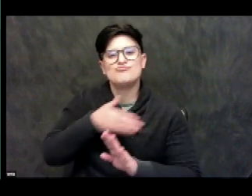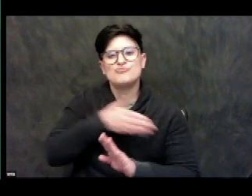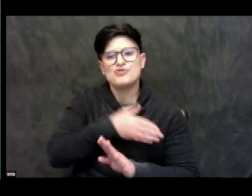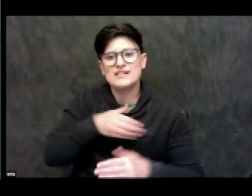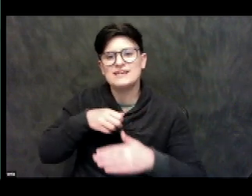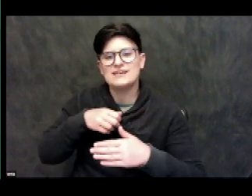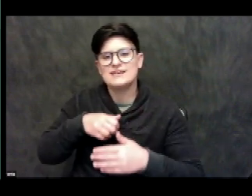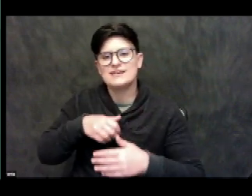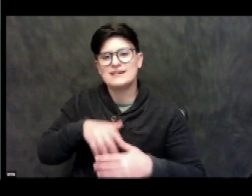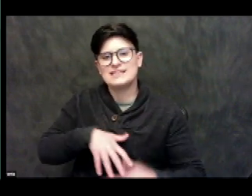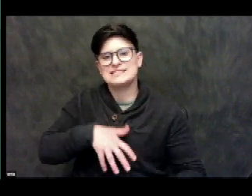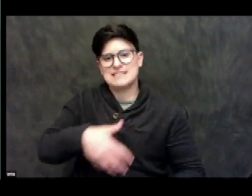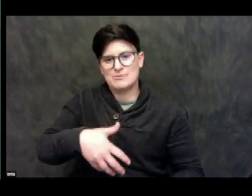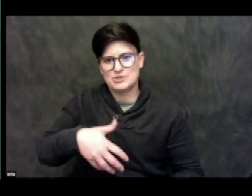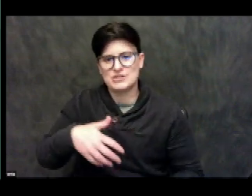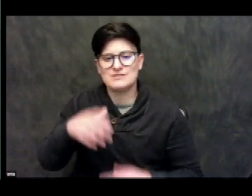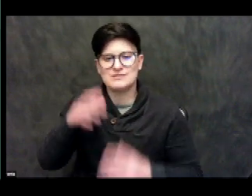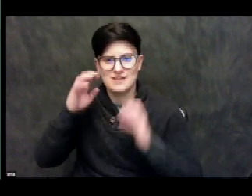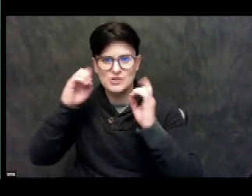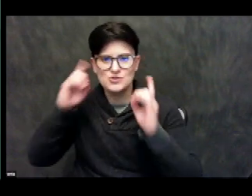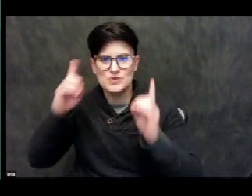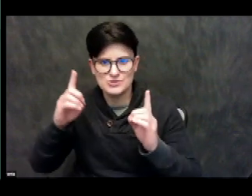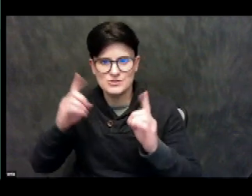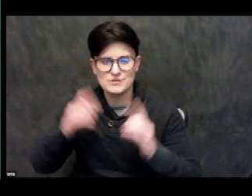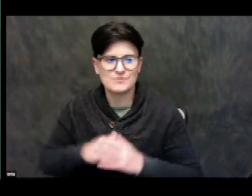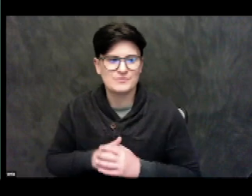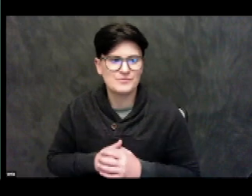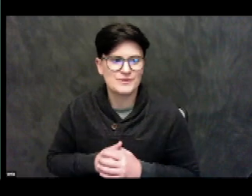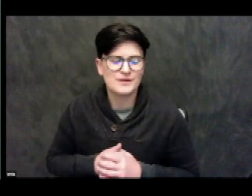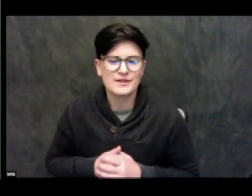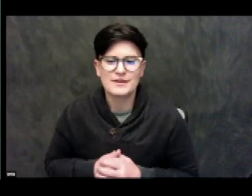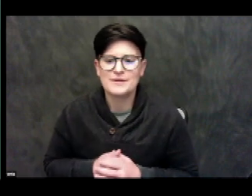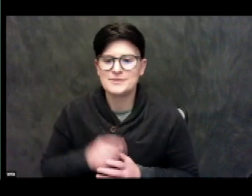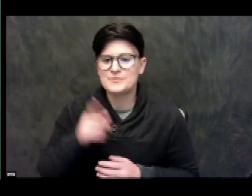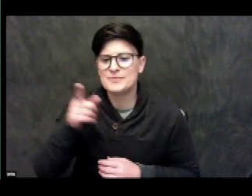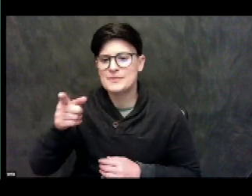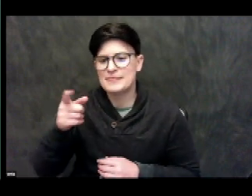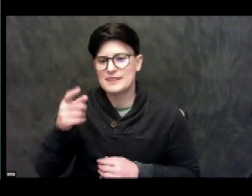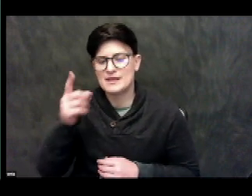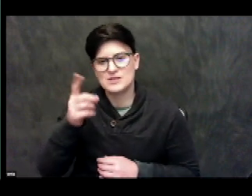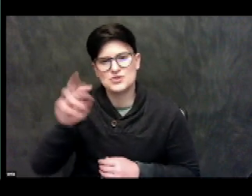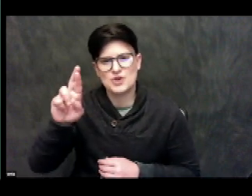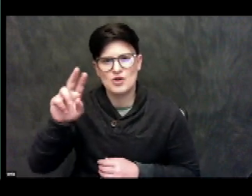Thank you so much. Let just get started.